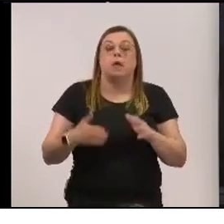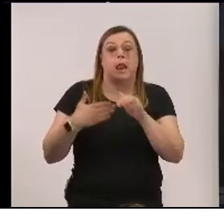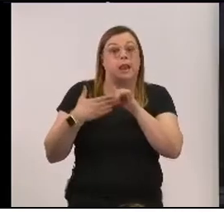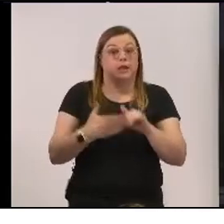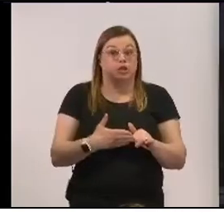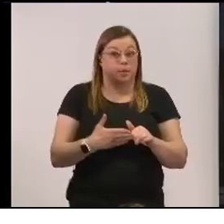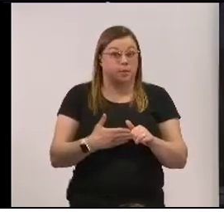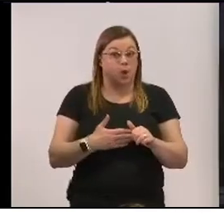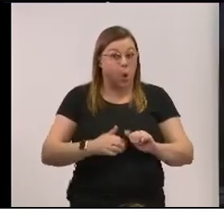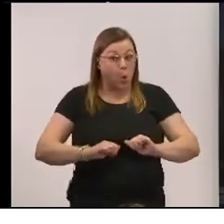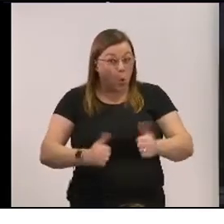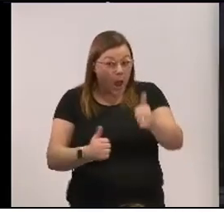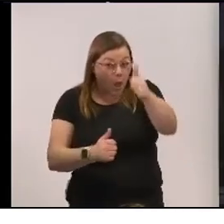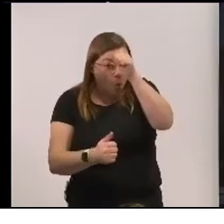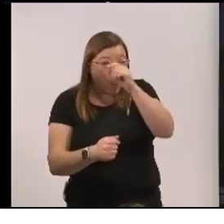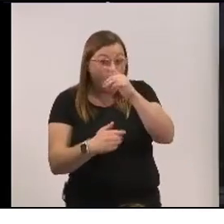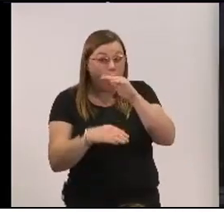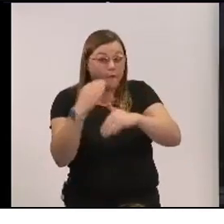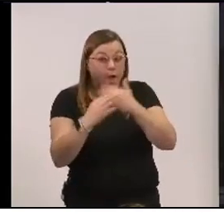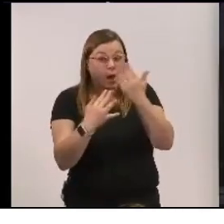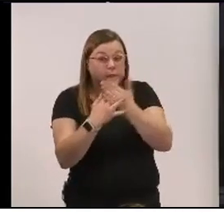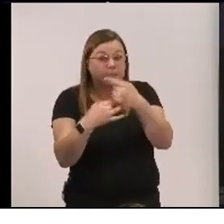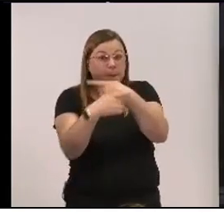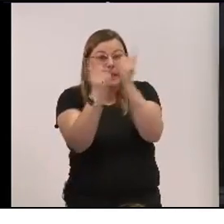not always as well aware of accessibility. We're kind of in our own bubble sometimes.